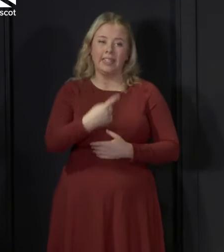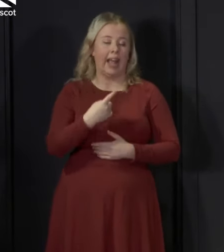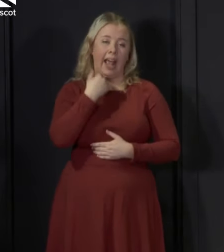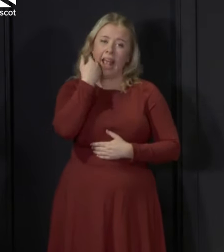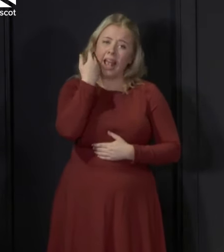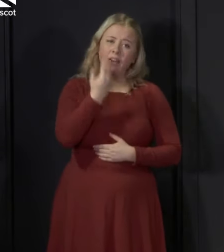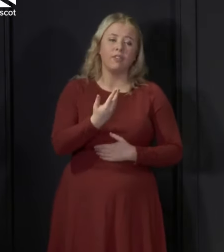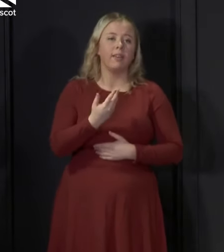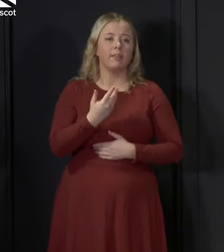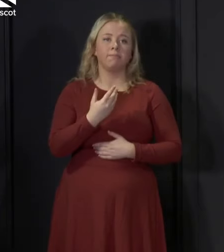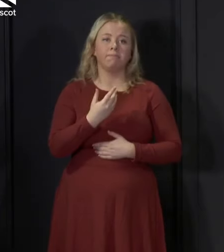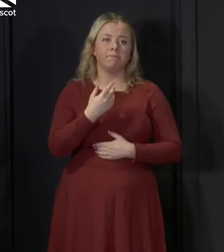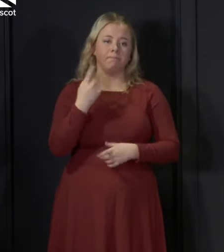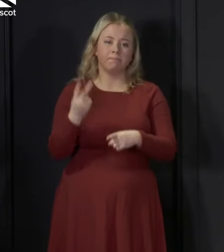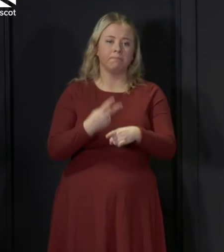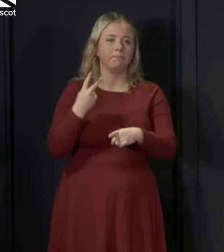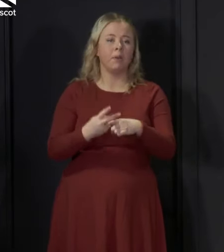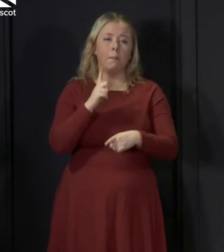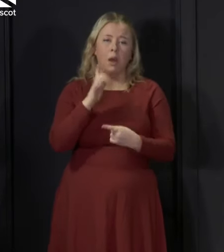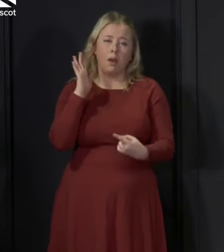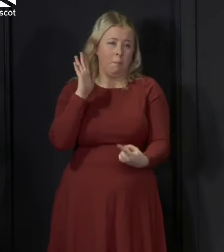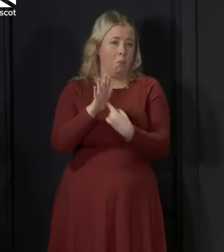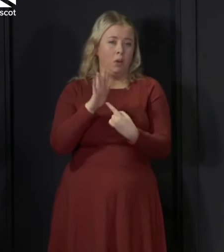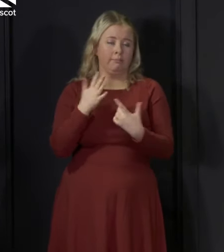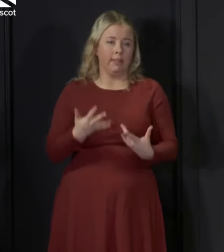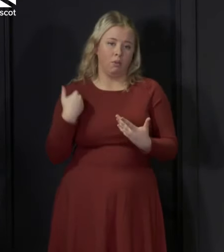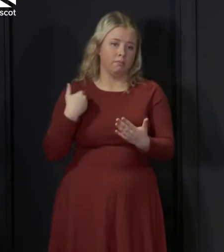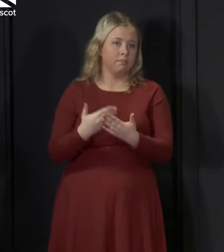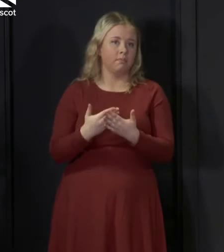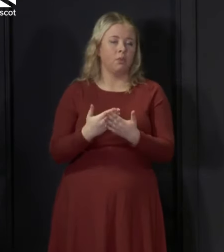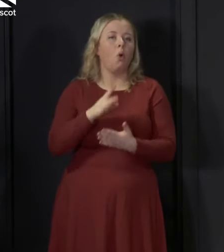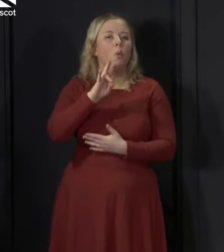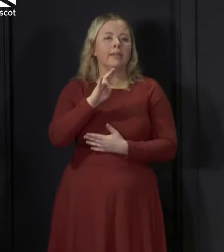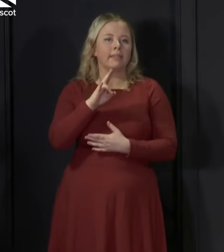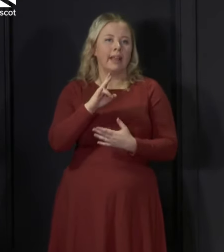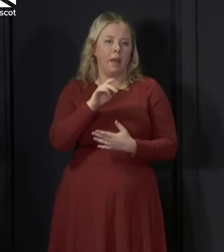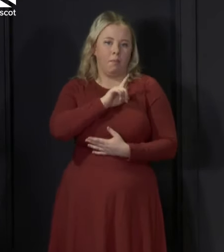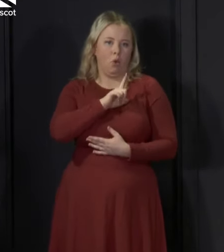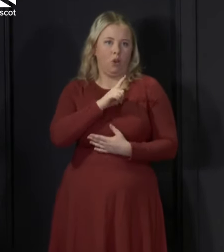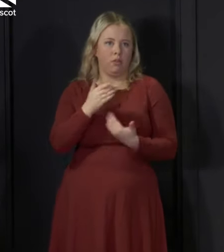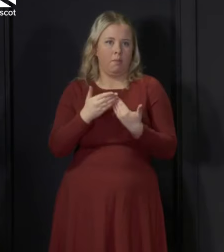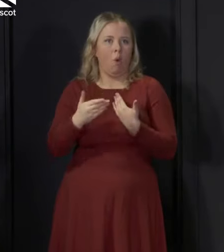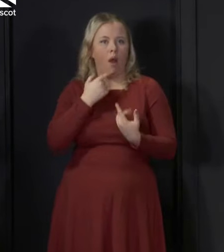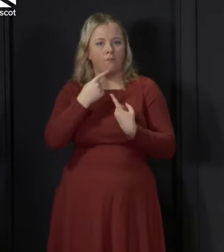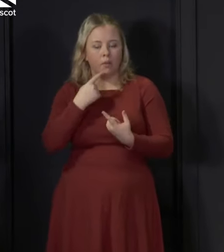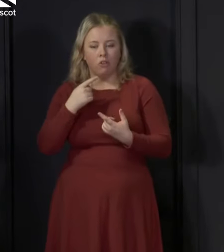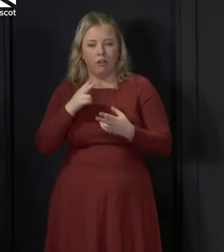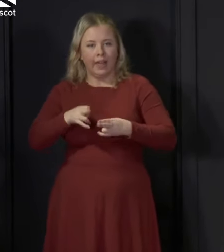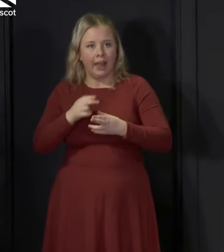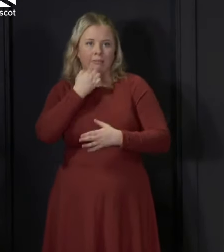but I think it is more important than ever to make it during these Wednesday briefings than perhaps at any other time.